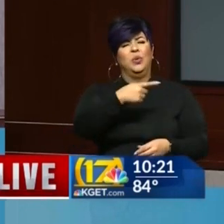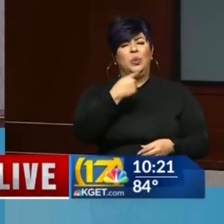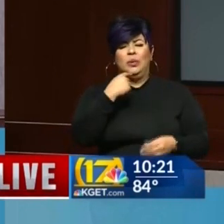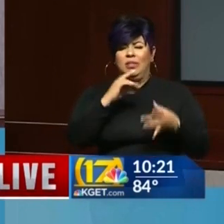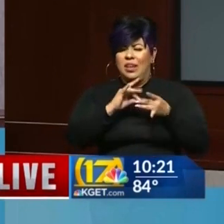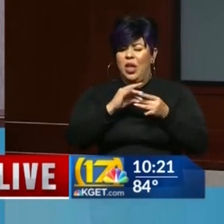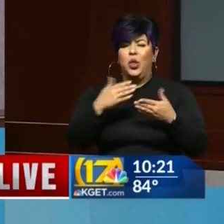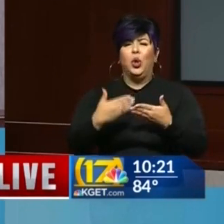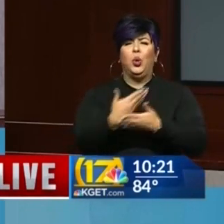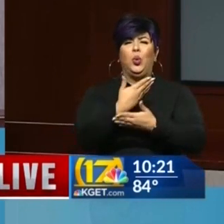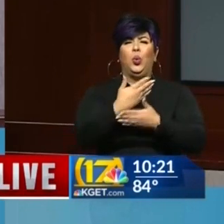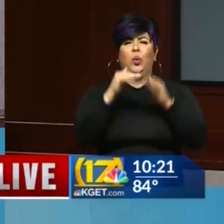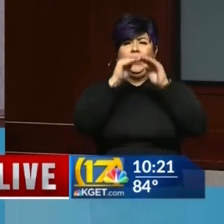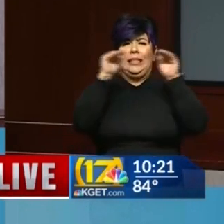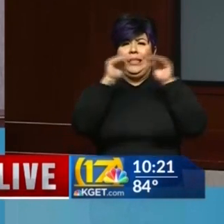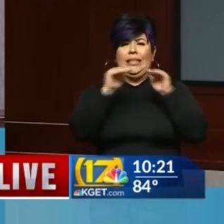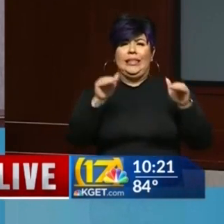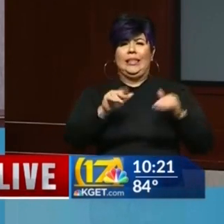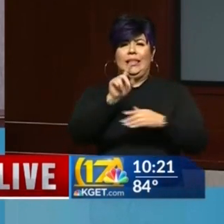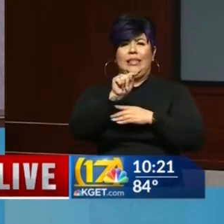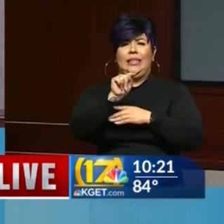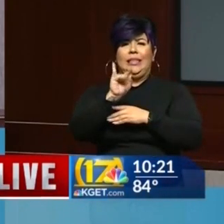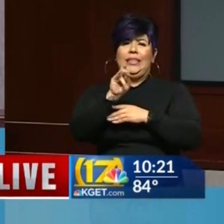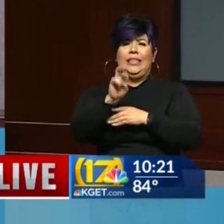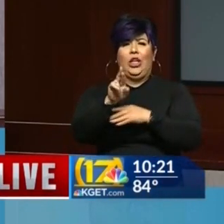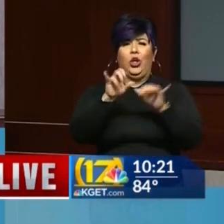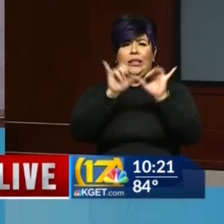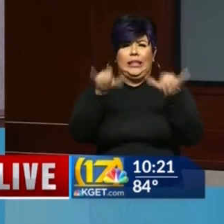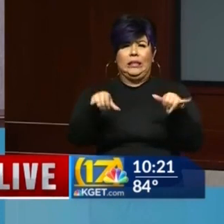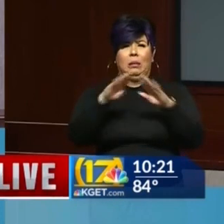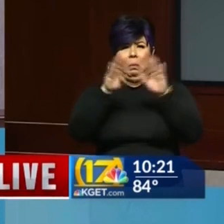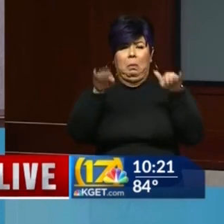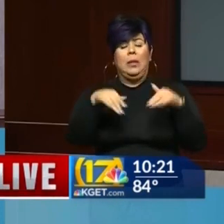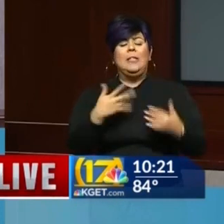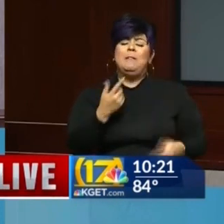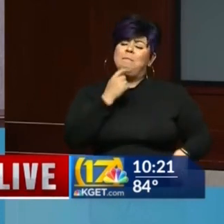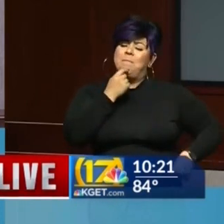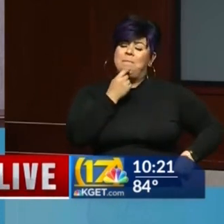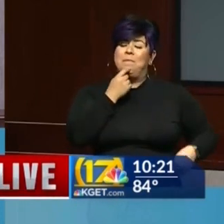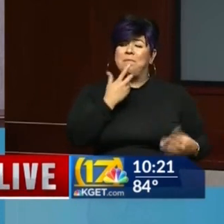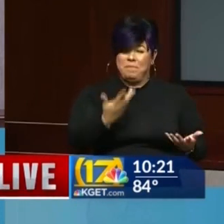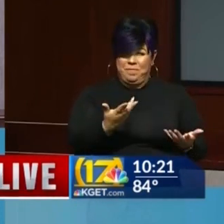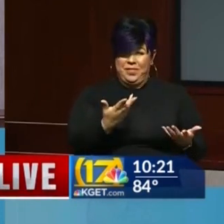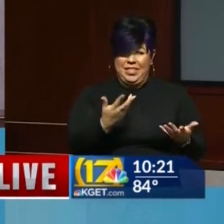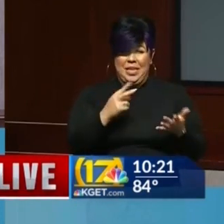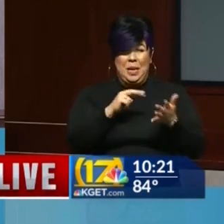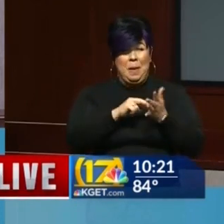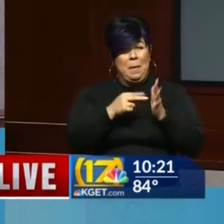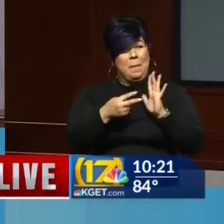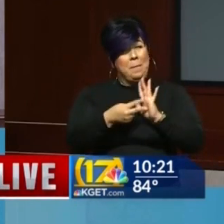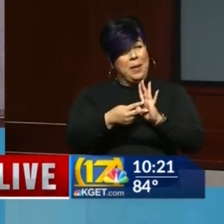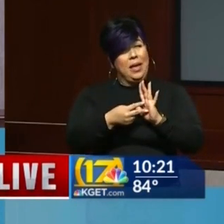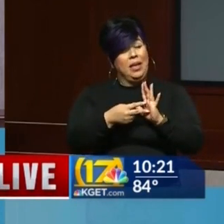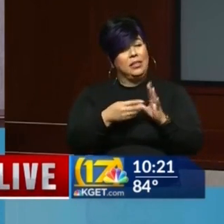THE QUESTION. I JUST HAVE A FOLLOWUP ON THE NEW TIER SYSTEM SELL AS WELL. ON SO FROM MY UNDERSTANDING, AND